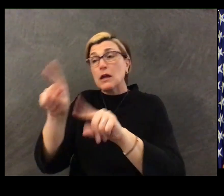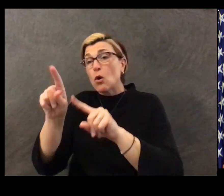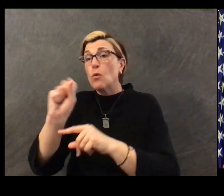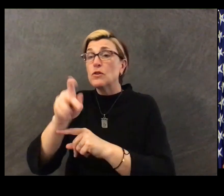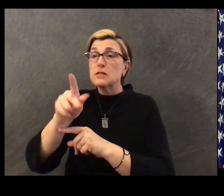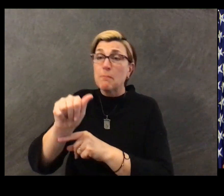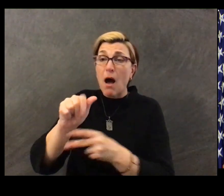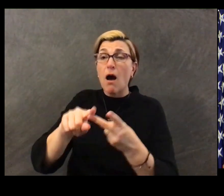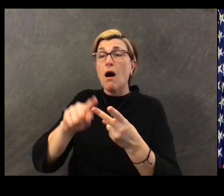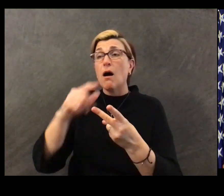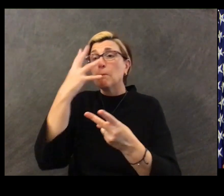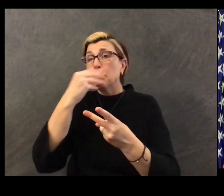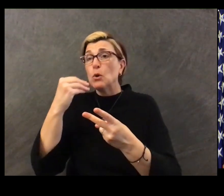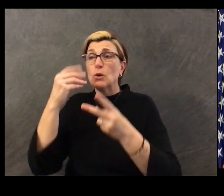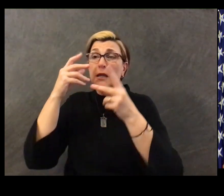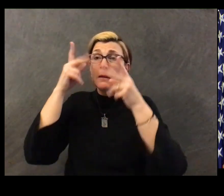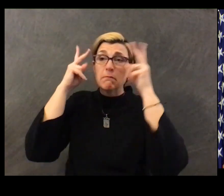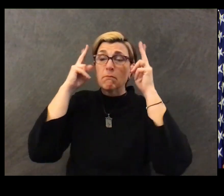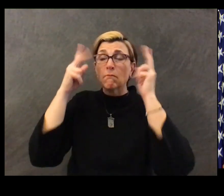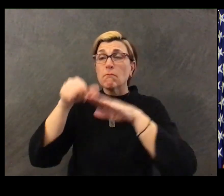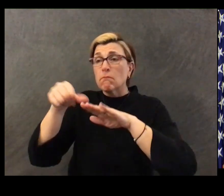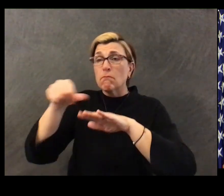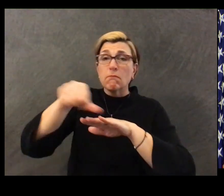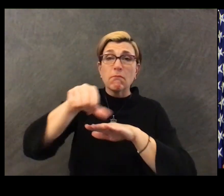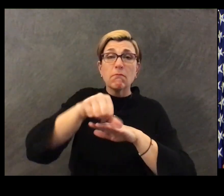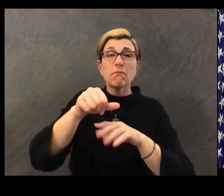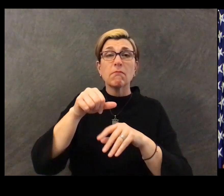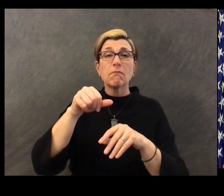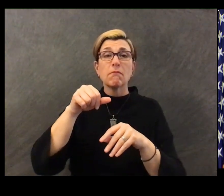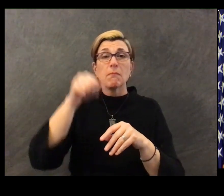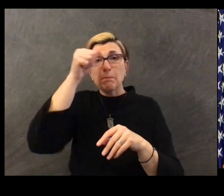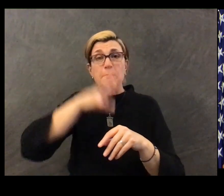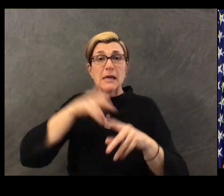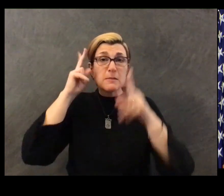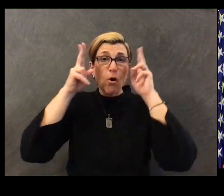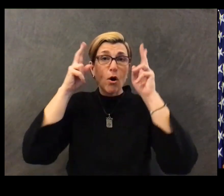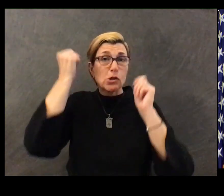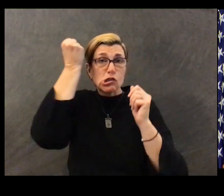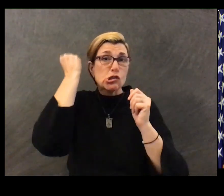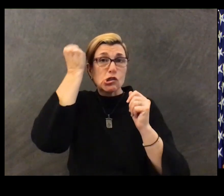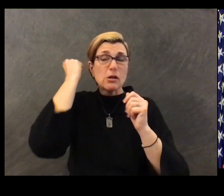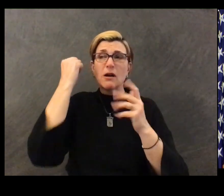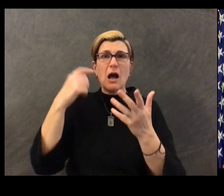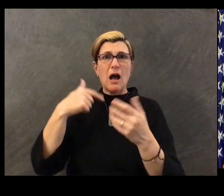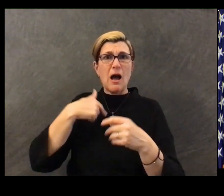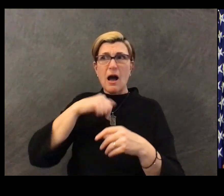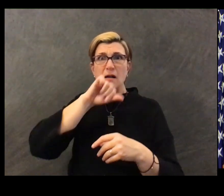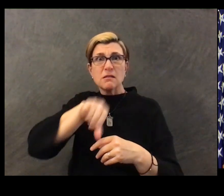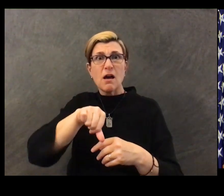beauty parlors and barber shops tattoo parlors I love them but they can wait a